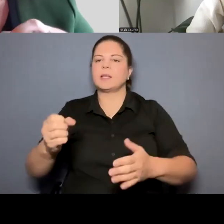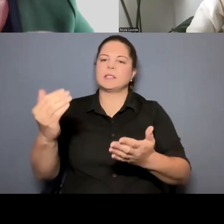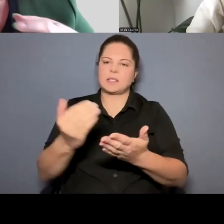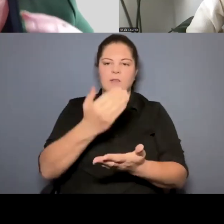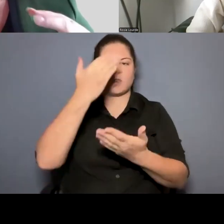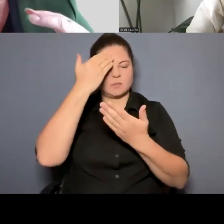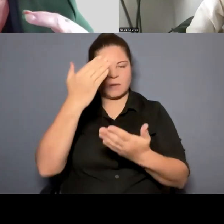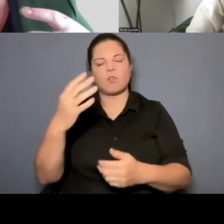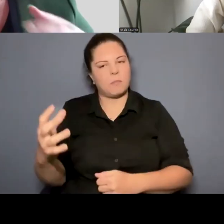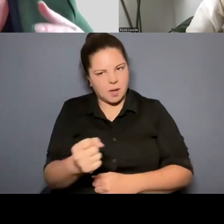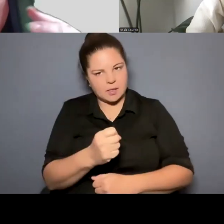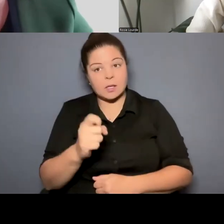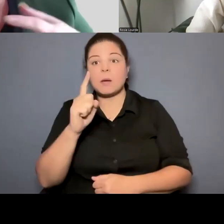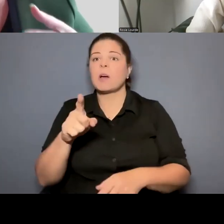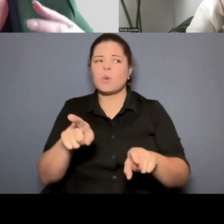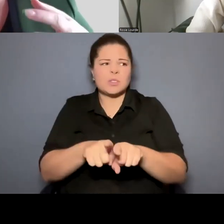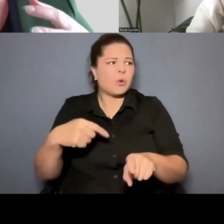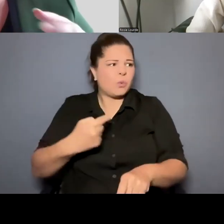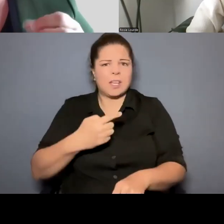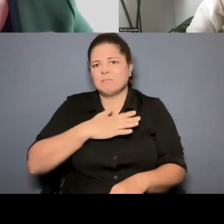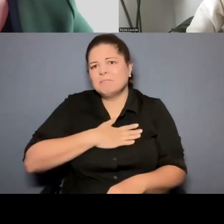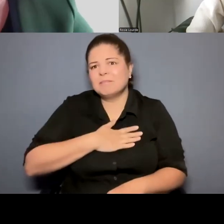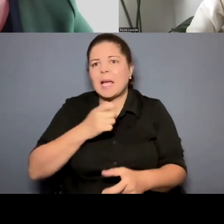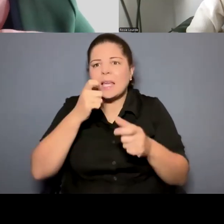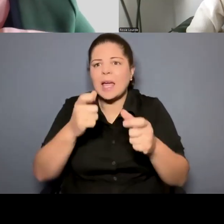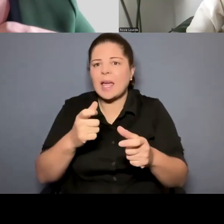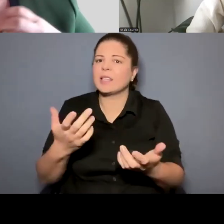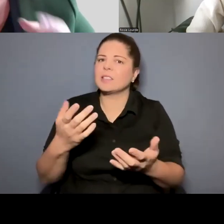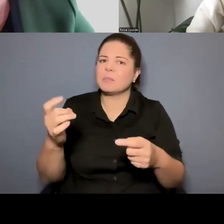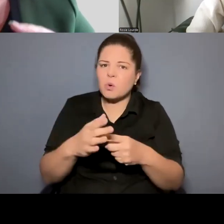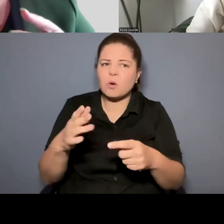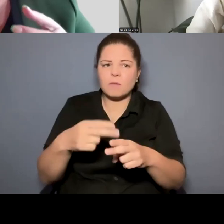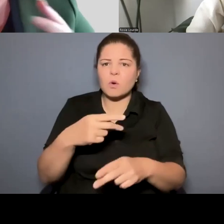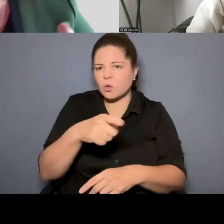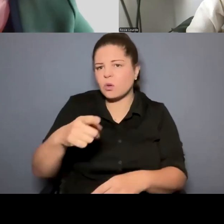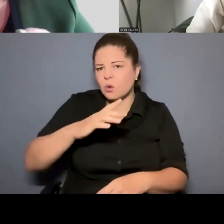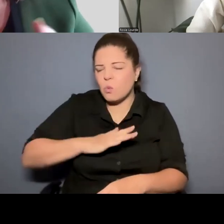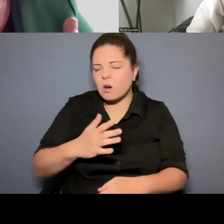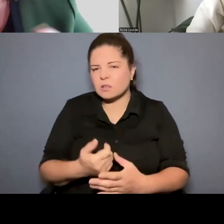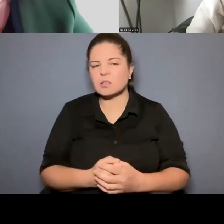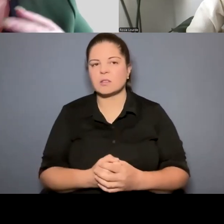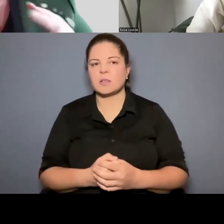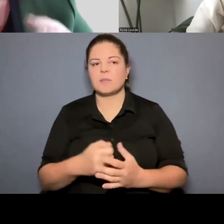we actually care that this is important for you. I've just read some stuff here.